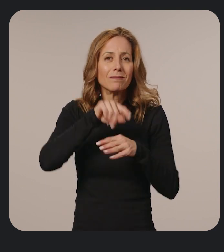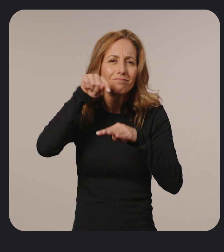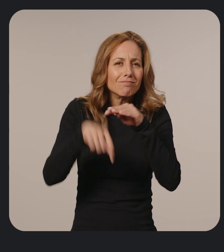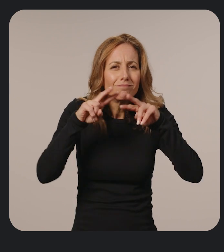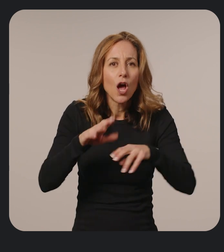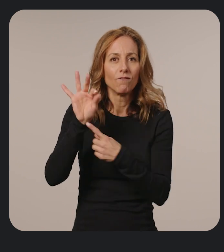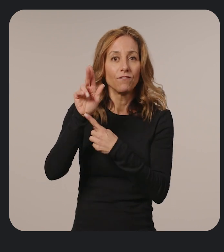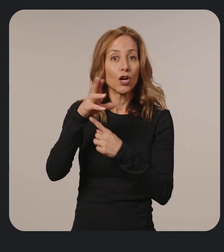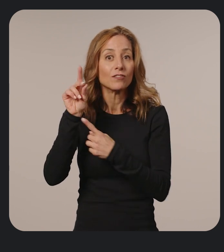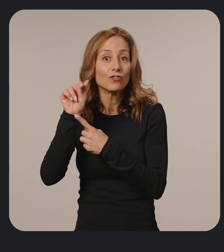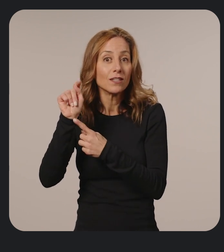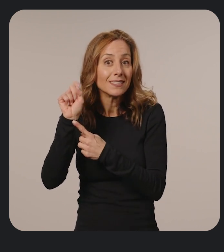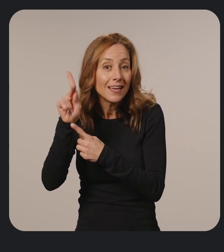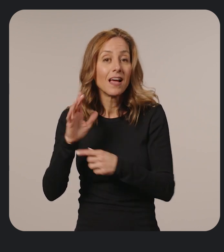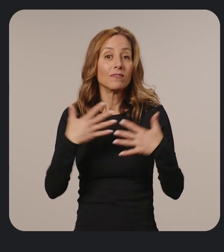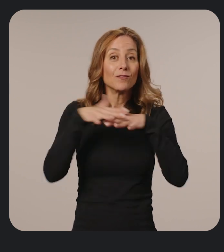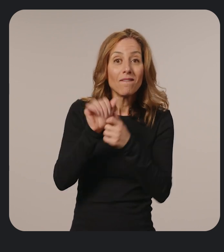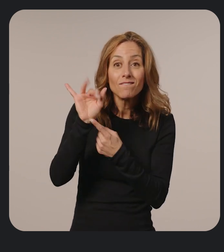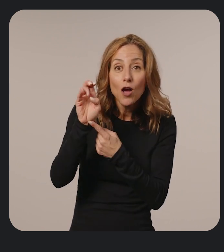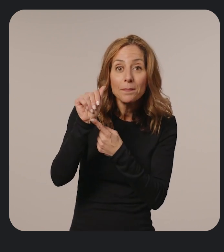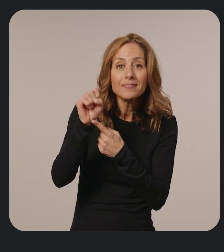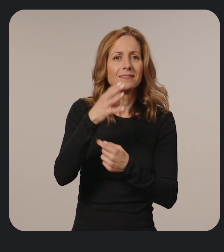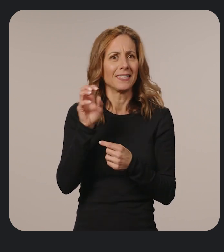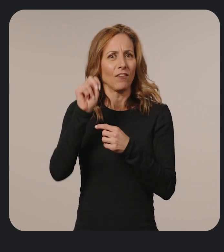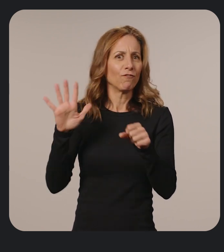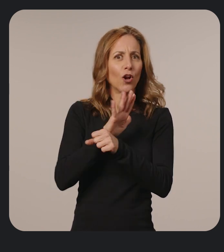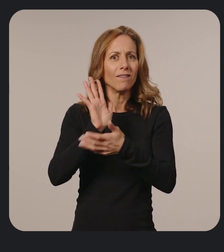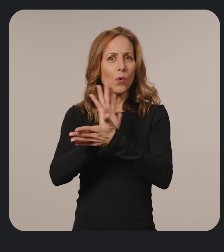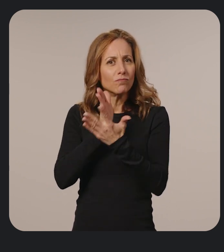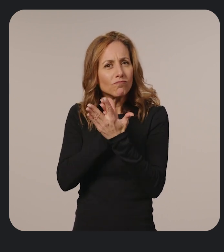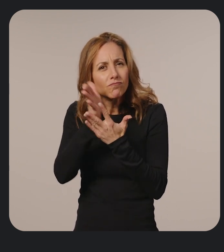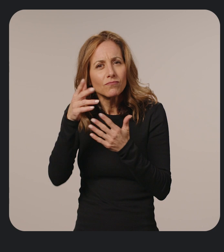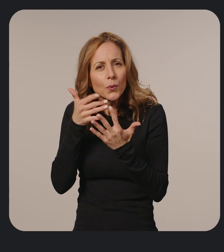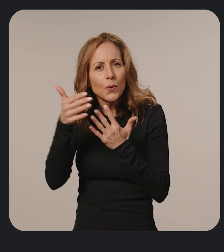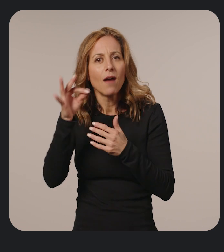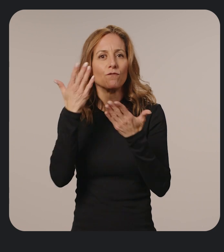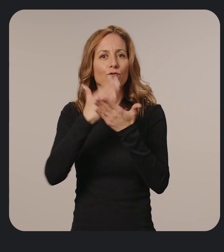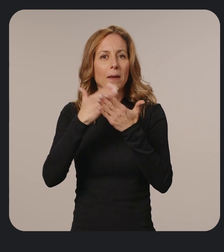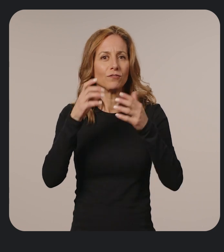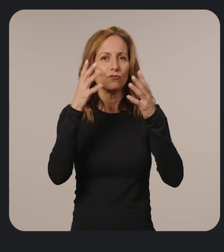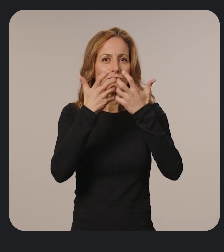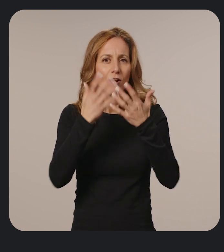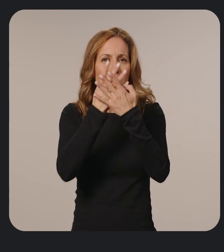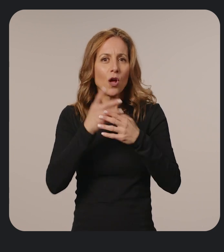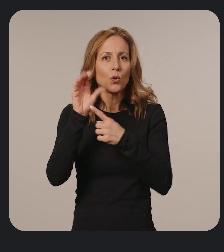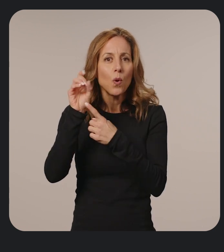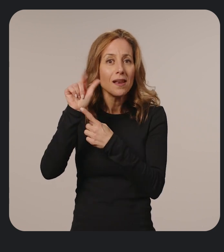and we've got a bunch, including deep dives on the Flutter and Dart SDKs, our integrations with Firebase, and even a full video walkthrough of the fragment